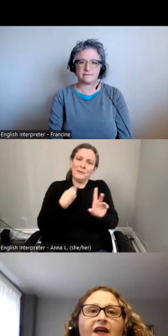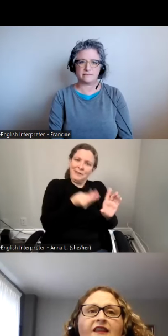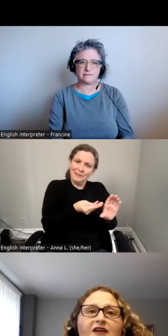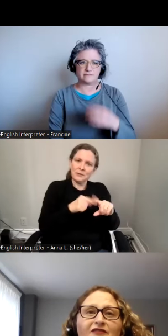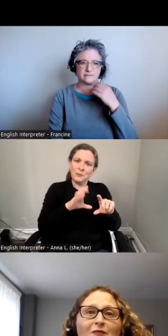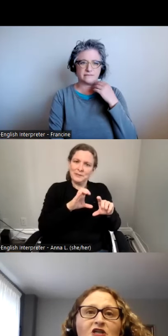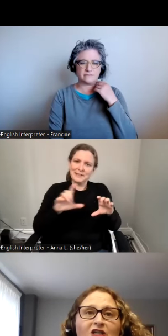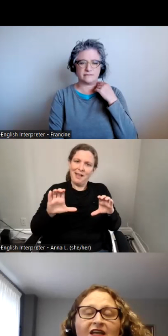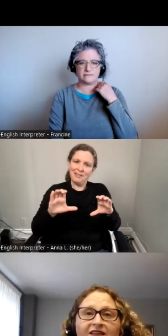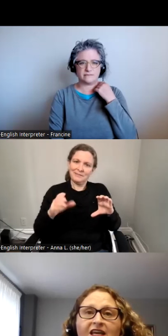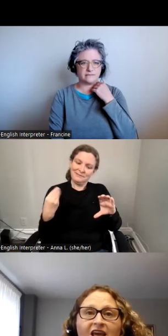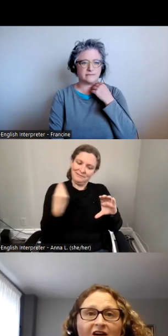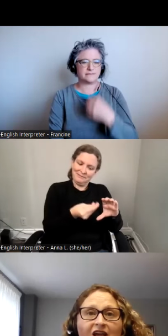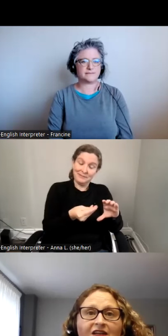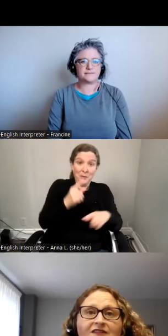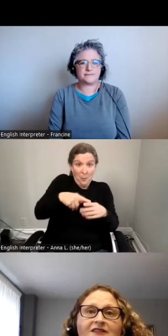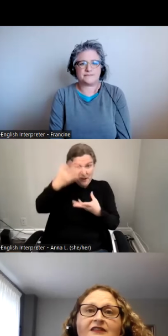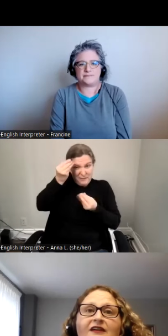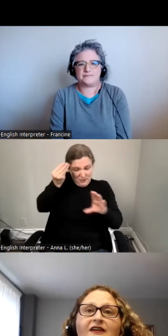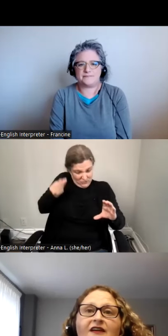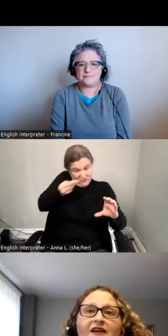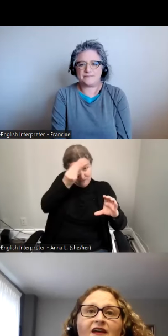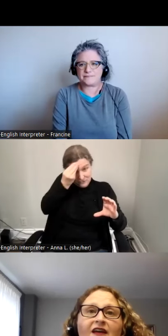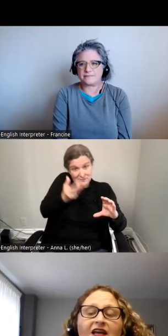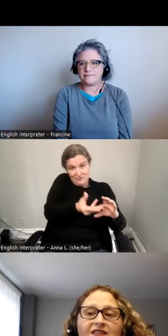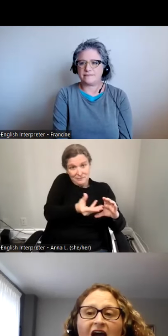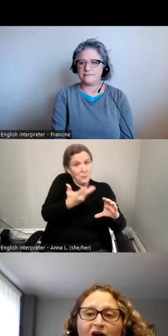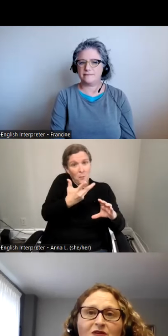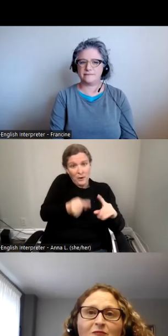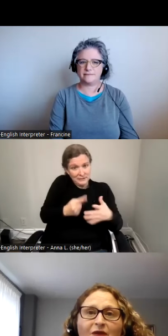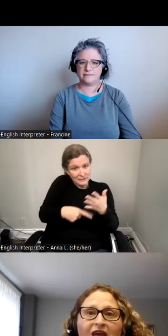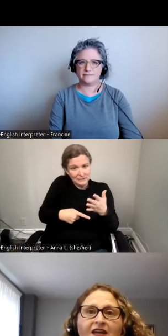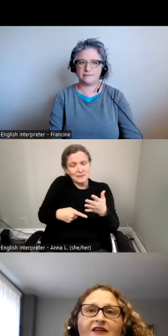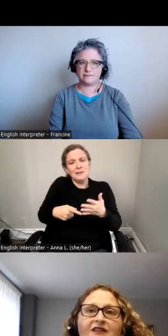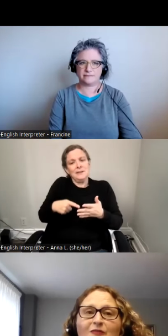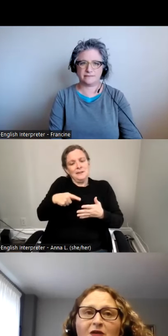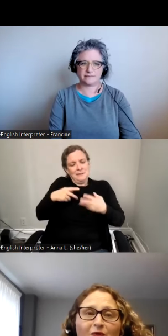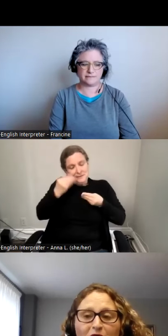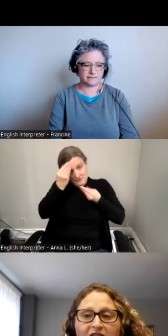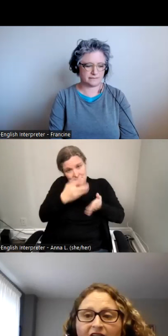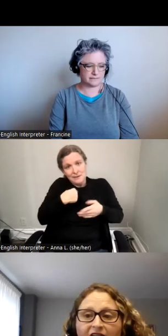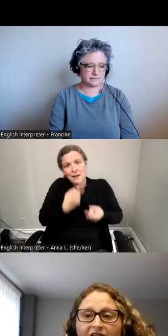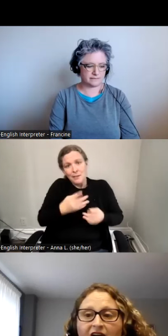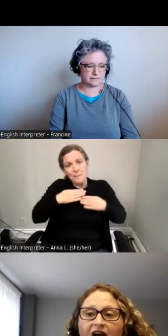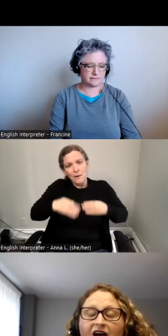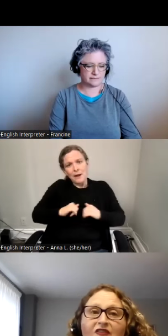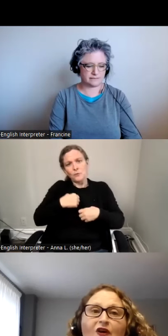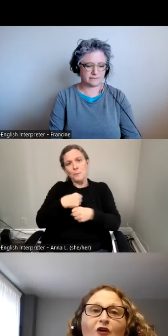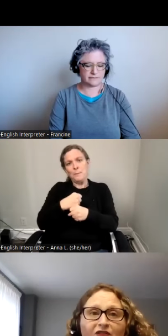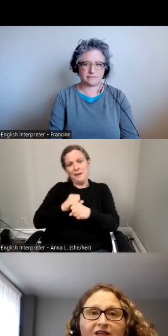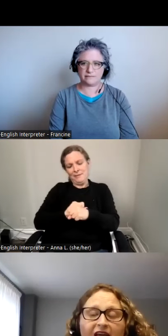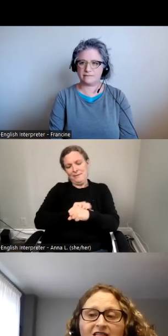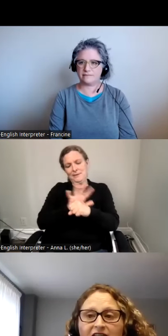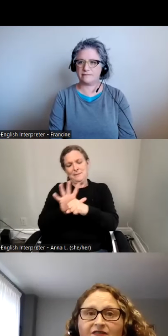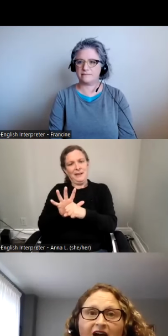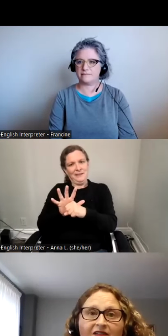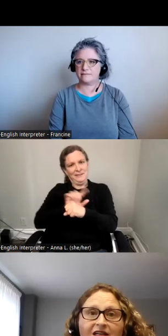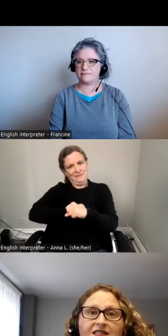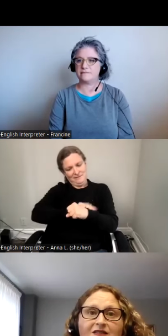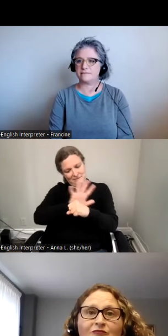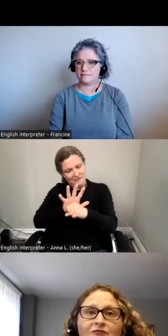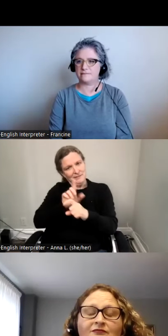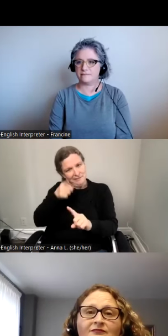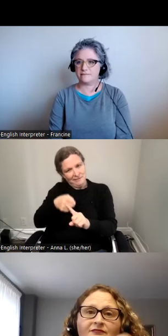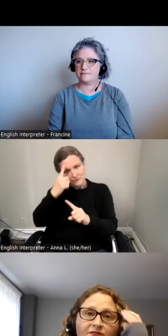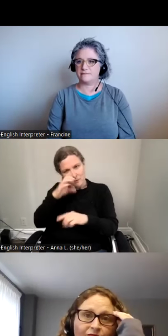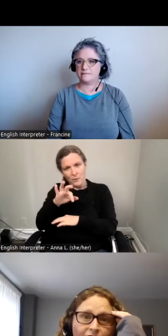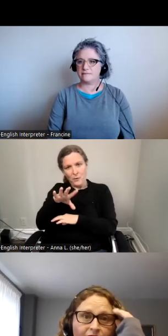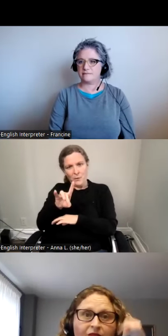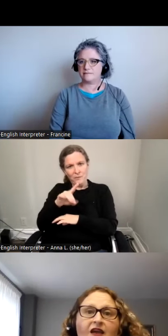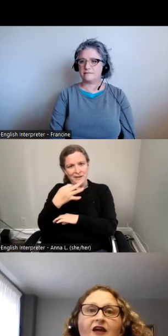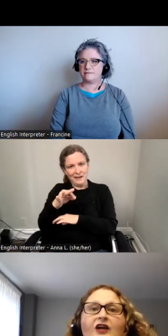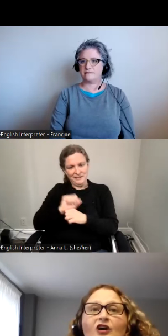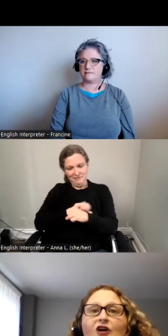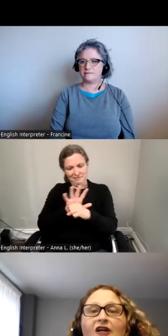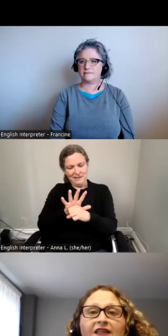In the words Mrna, and they carry information to ourselves